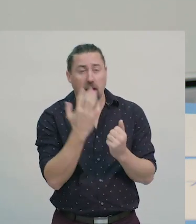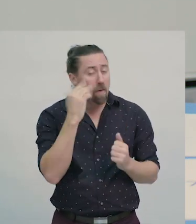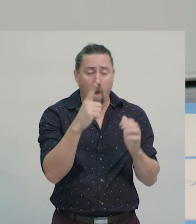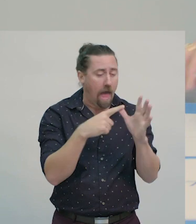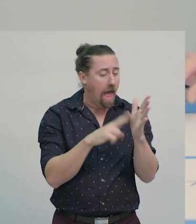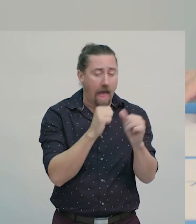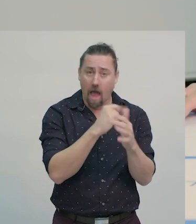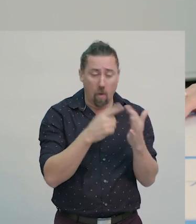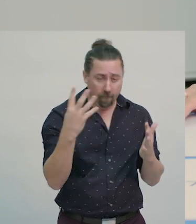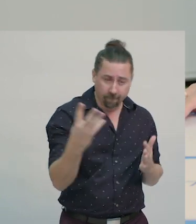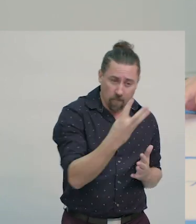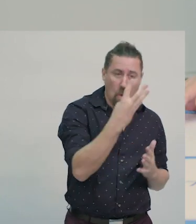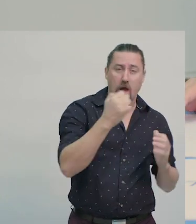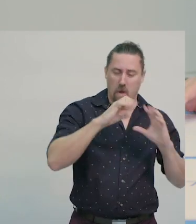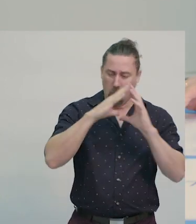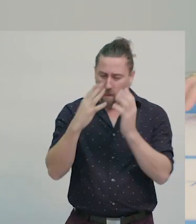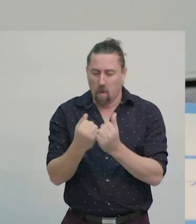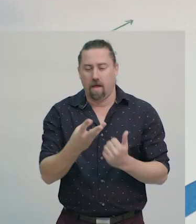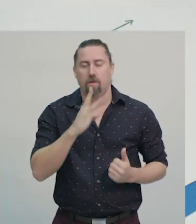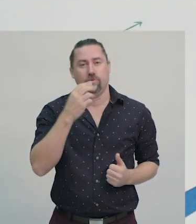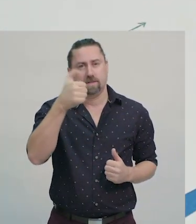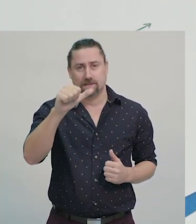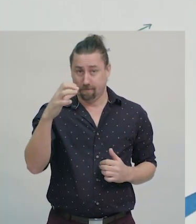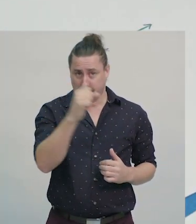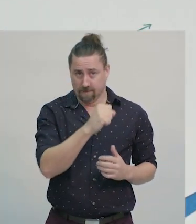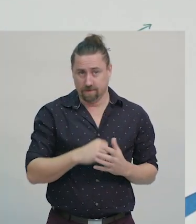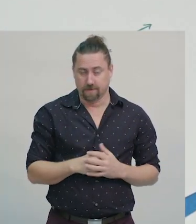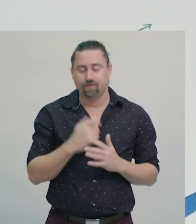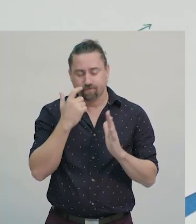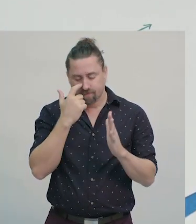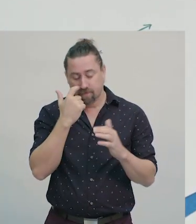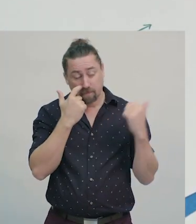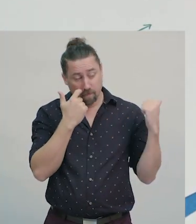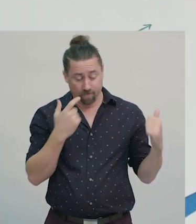Now, we have two intersecting lines, and measured one of the angles,